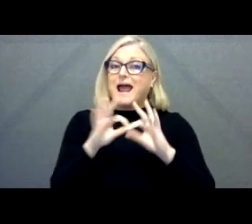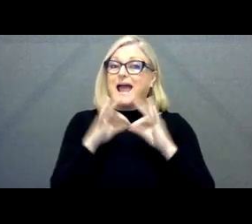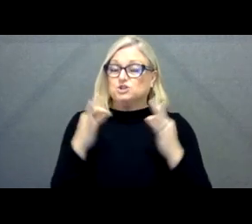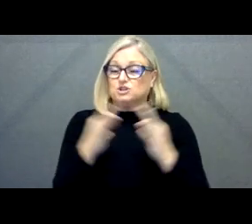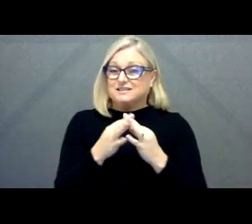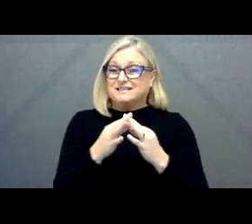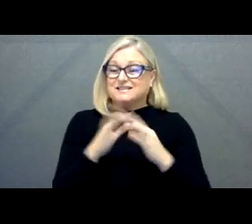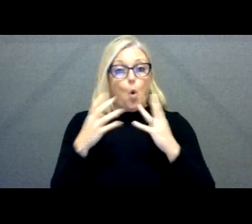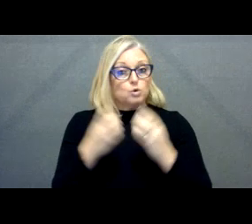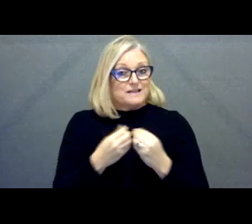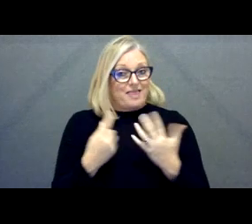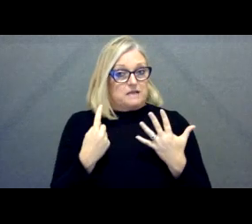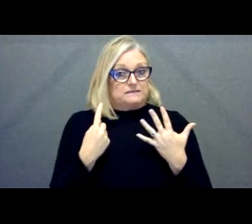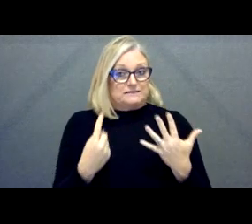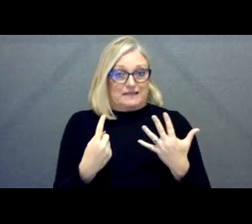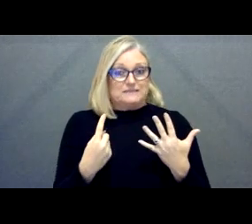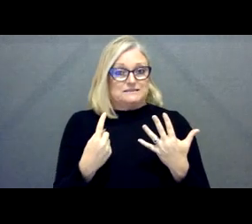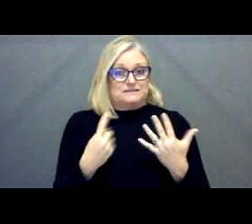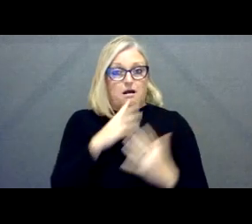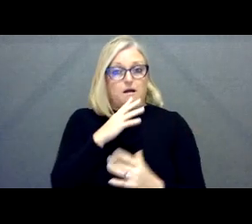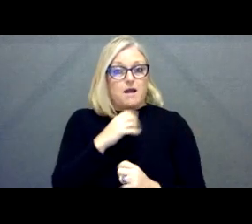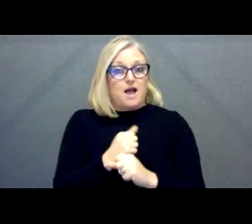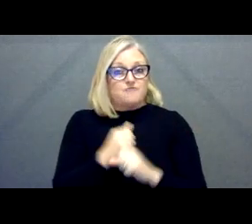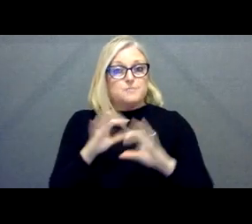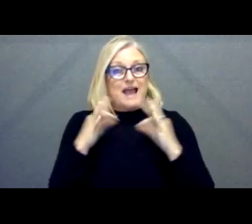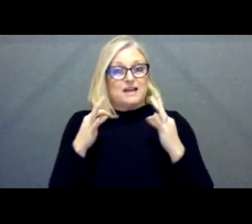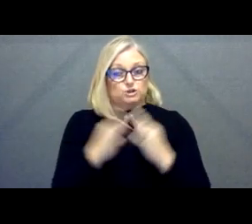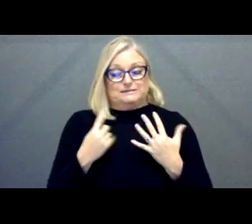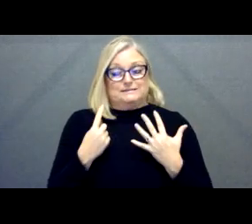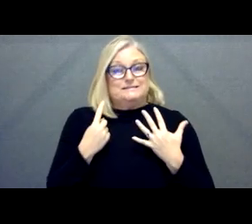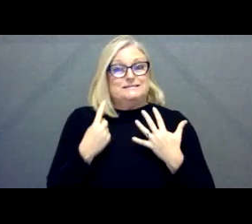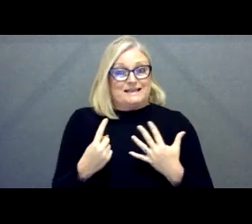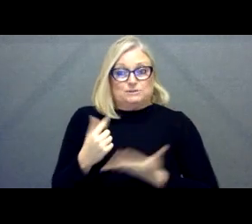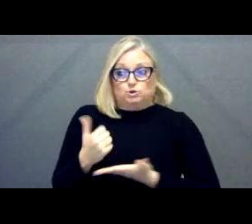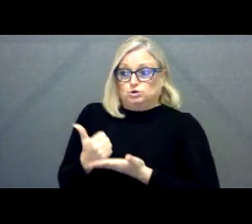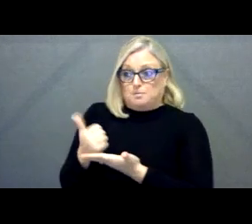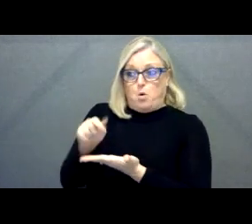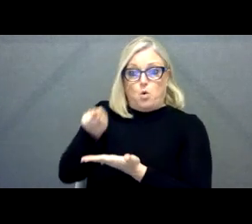a multi- agency approach to the drug and alcohol Court three of them I mentioned there obviously